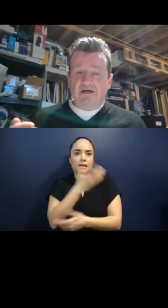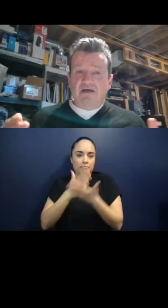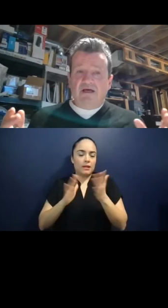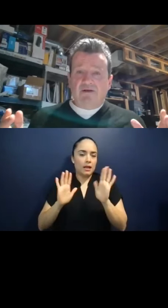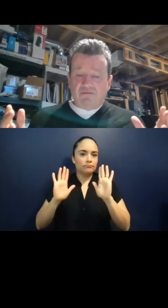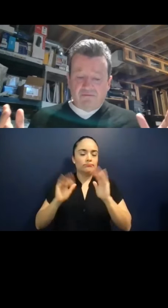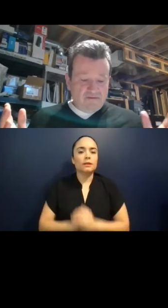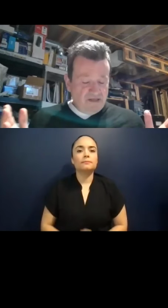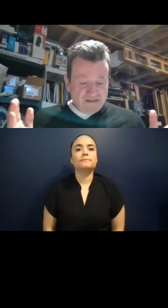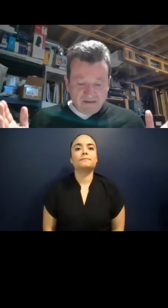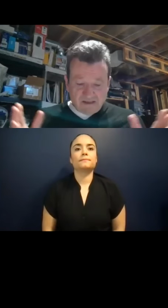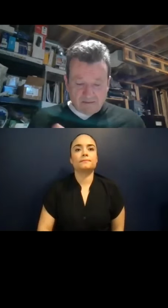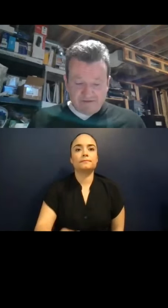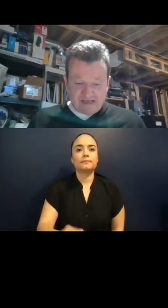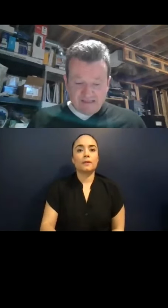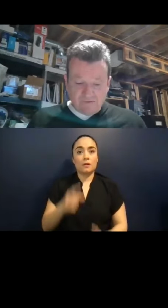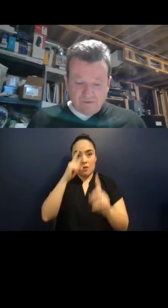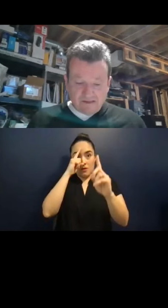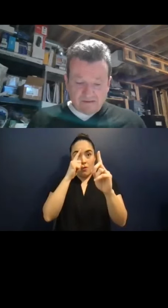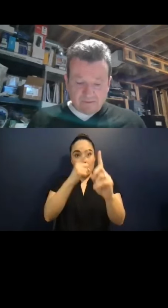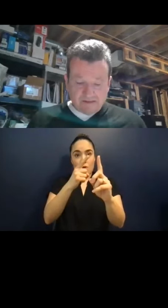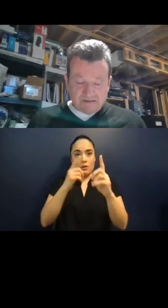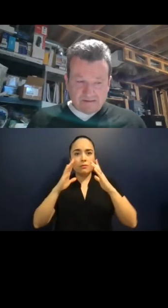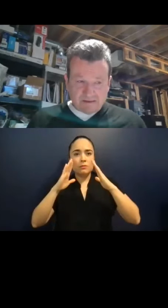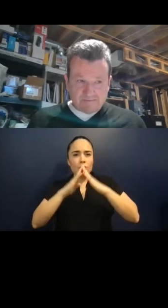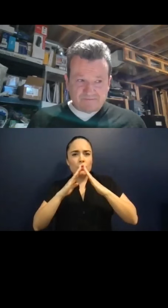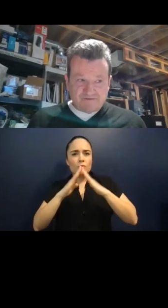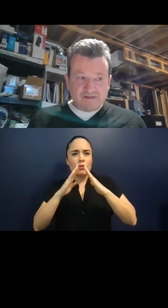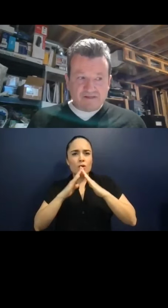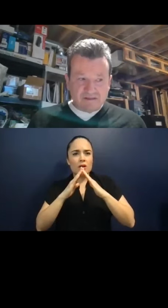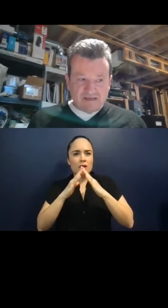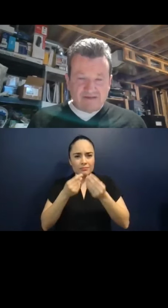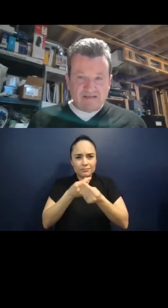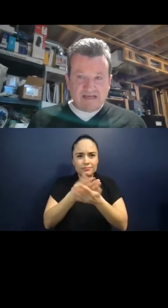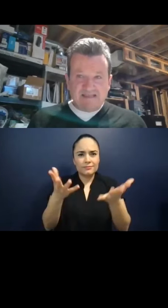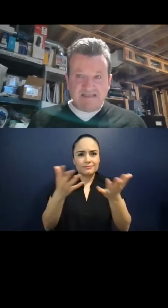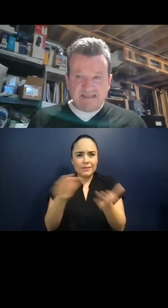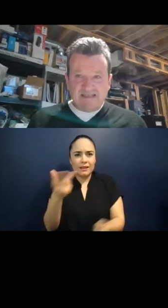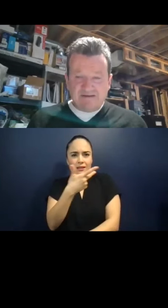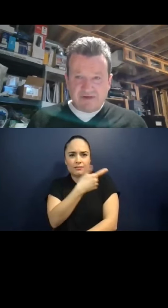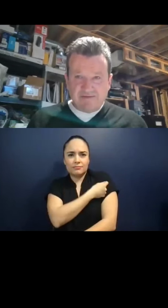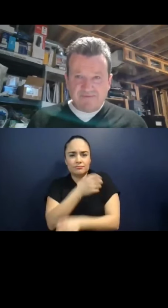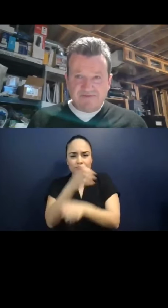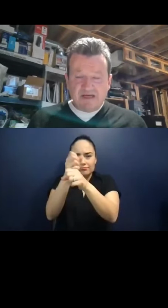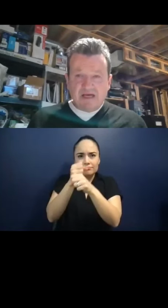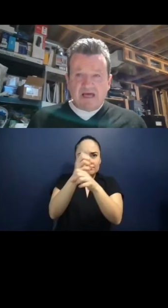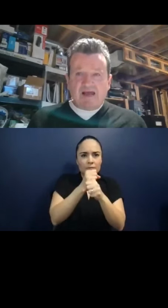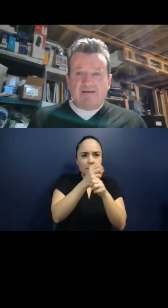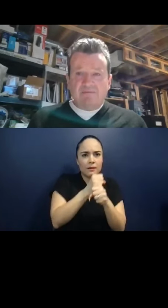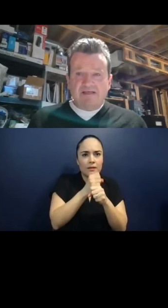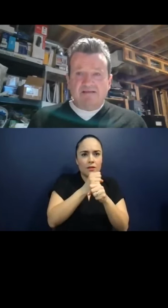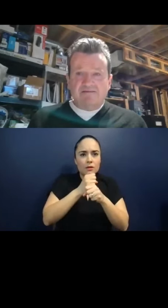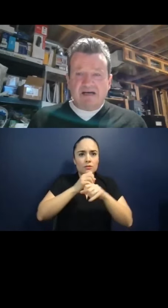and other is because of ongoing health conditions like a talked about. We tried to create herd immunity. We